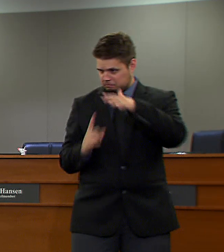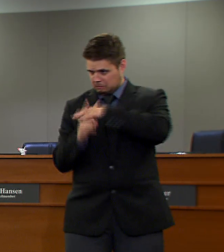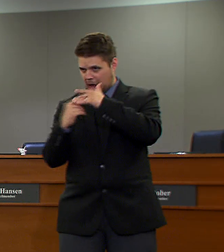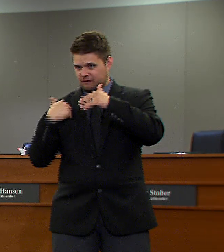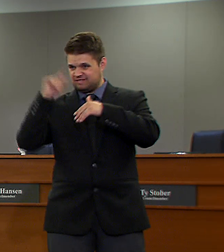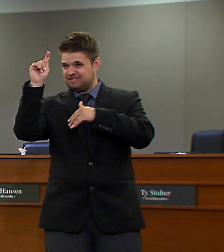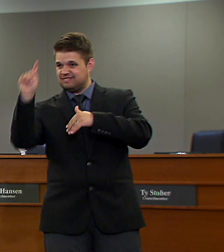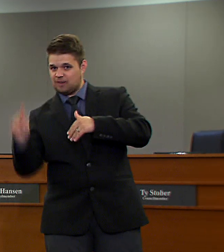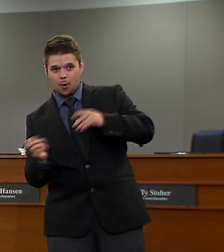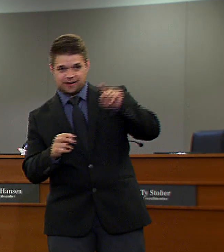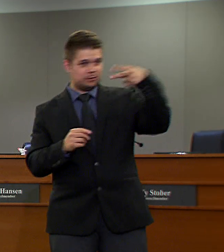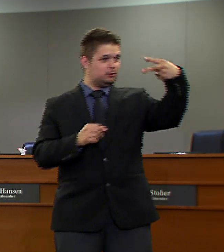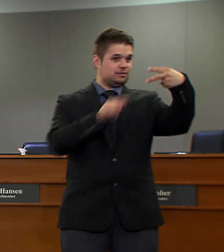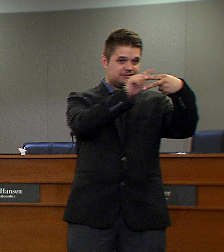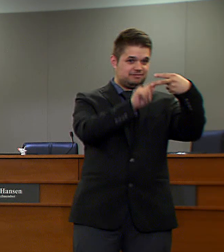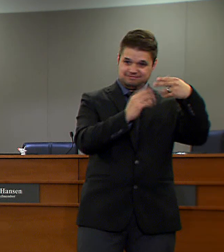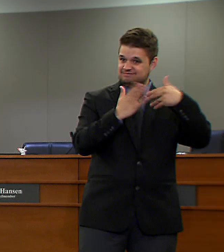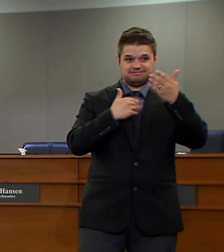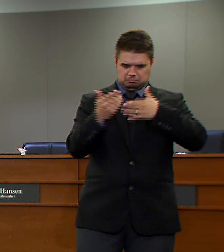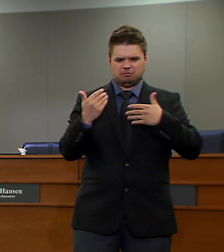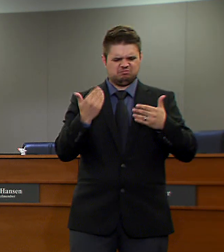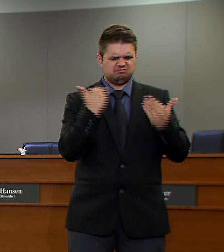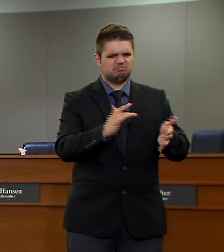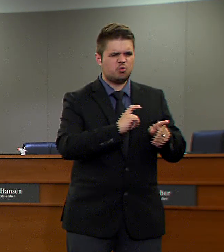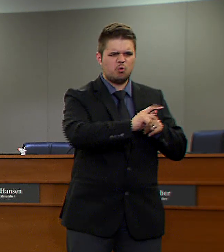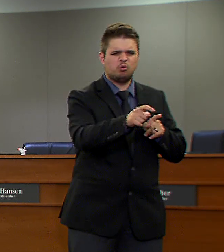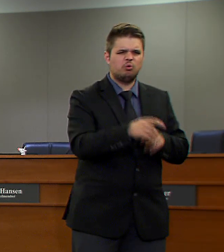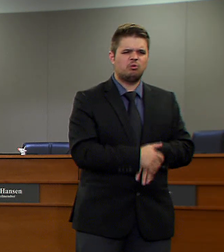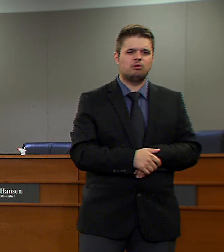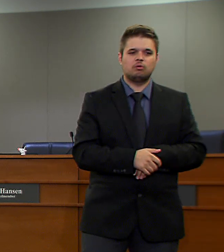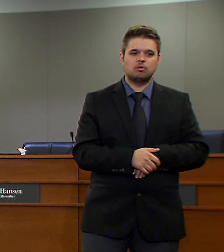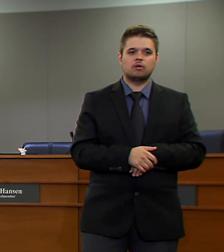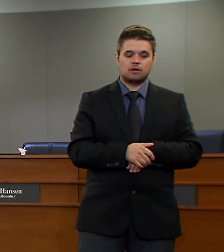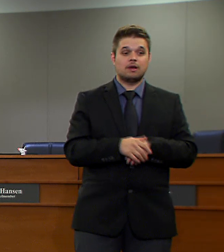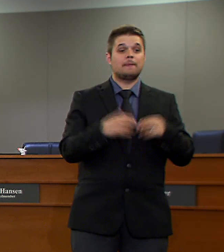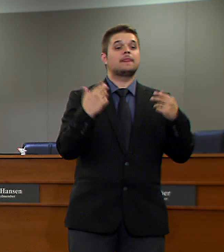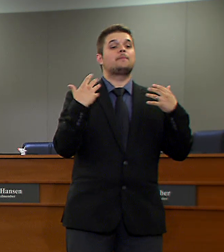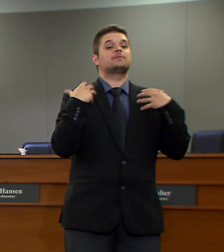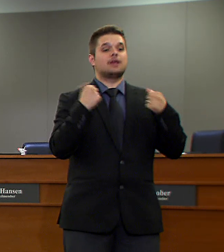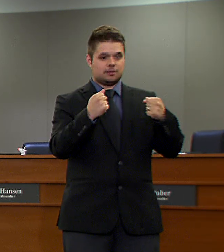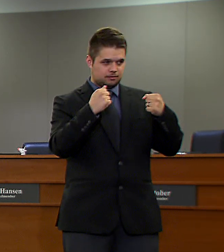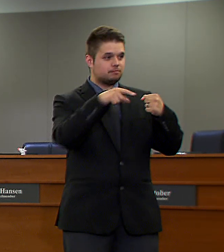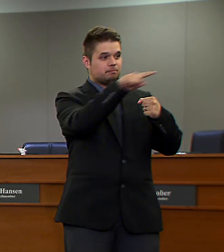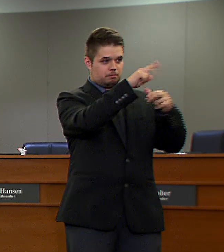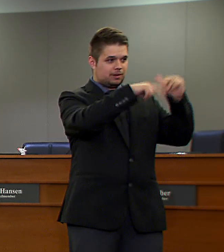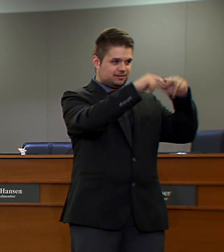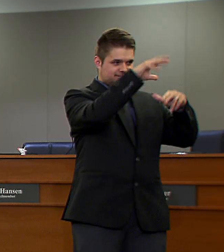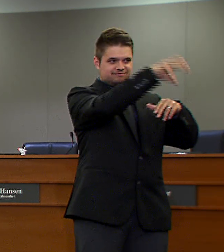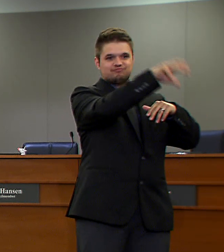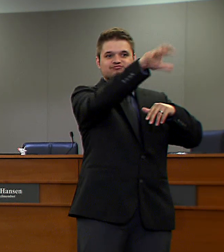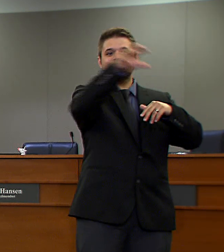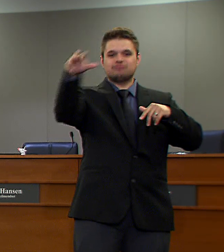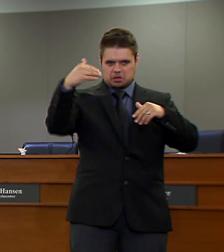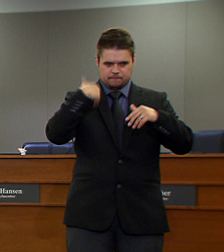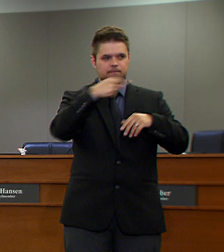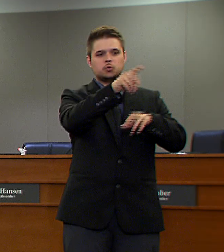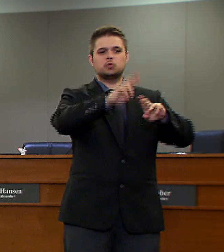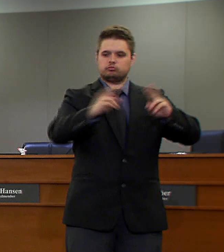now offer virus testing. People who do not have a health care provider can contact the